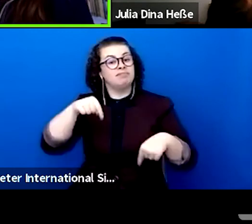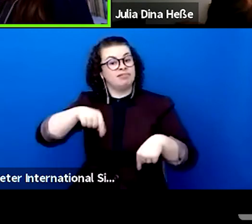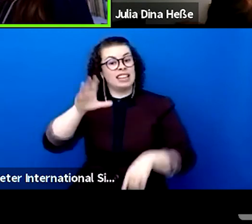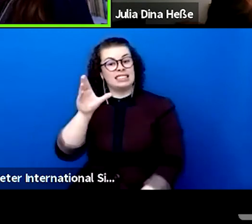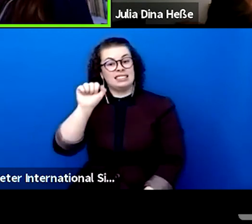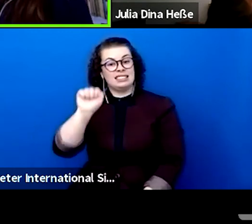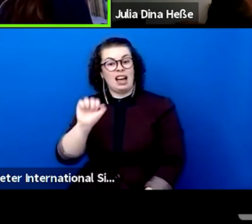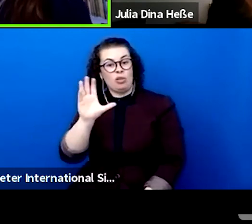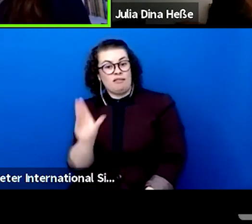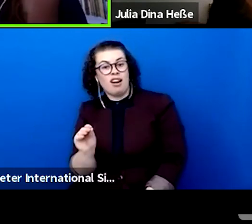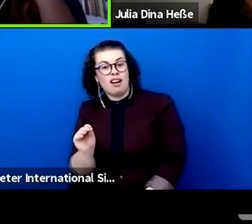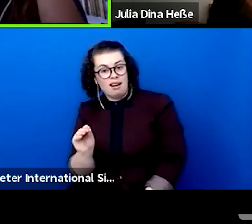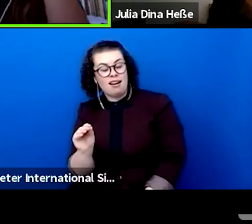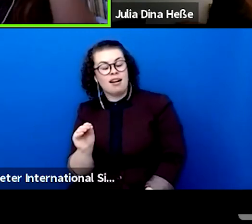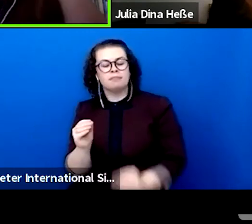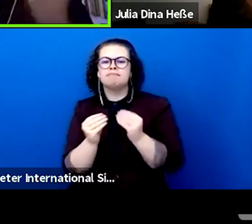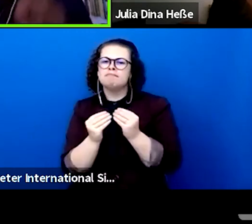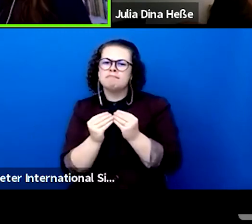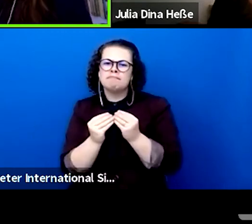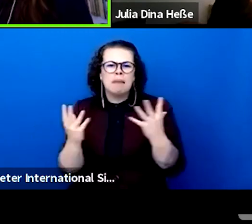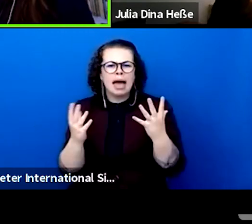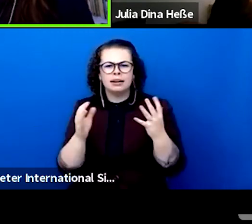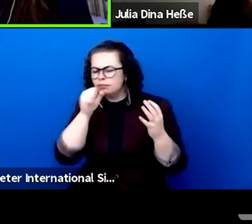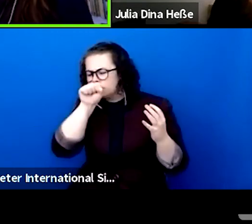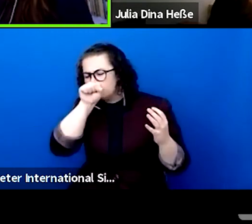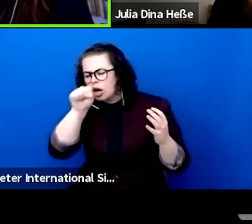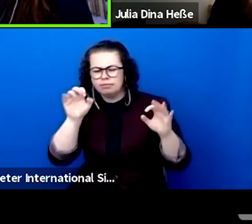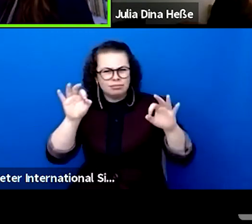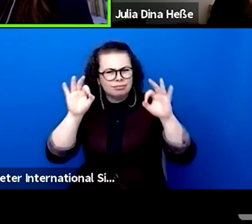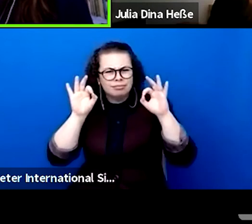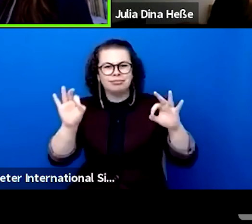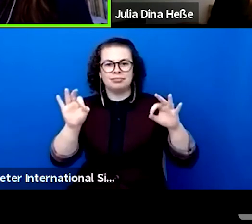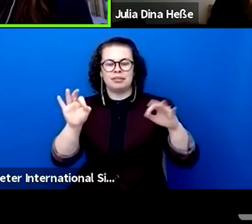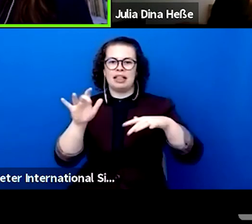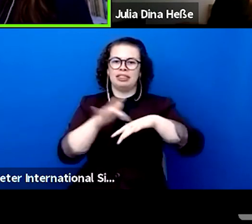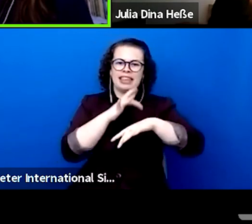we see have so many amazing theater companies who've worked across languages often using